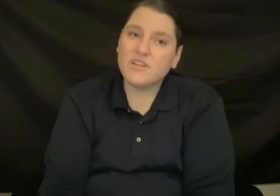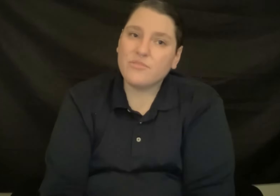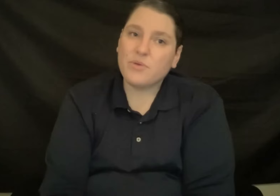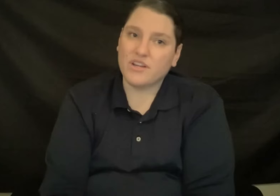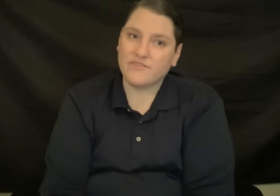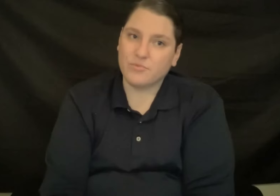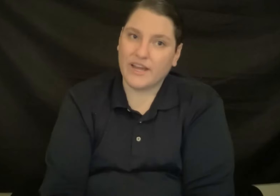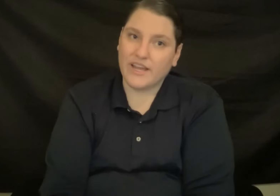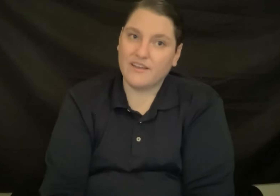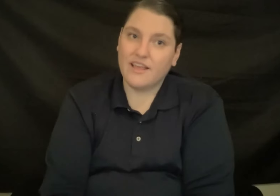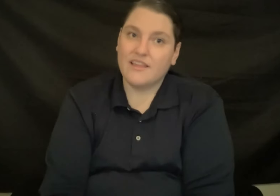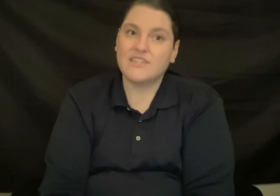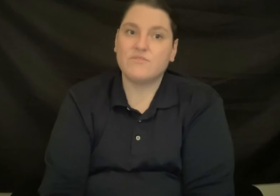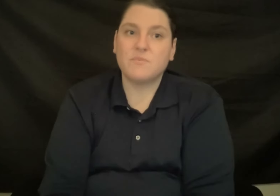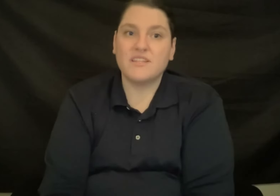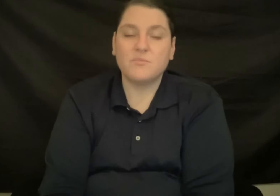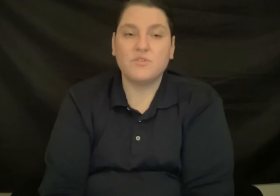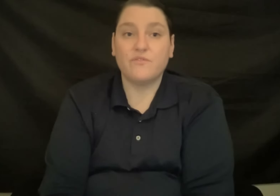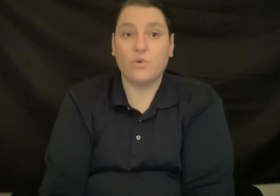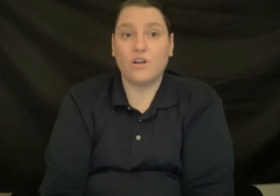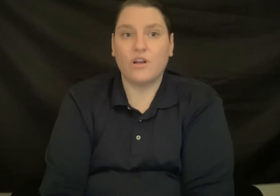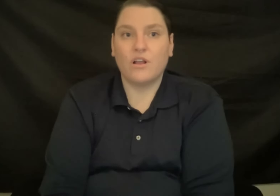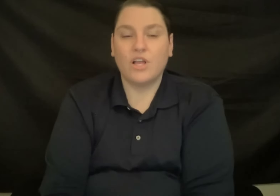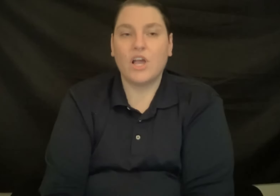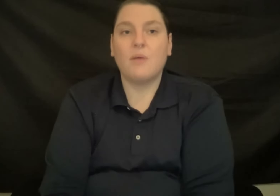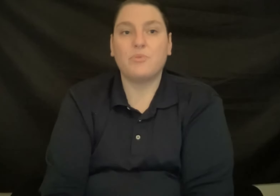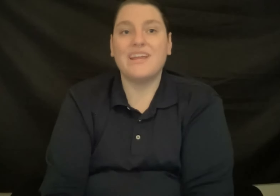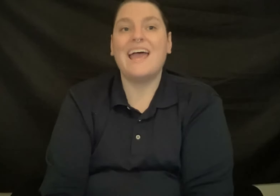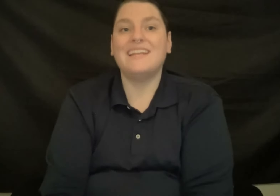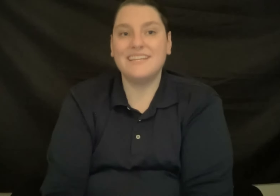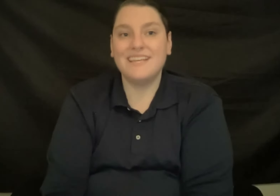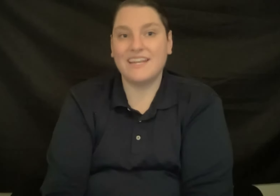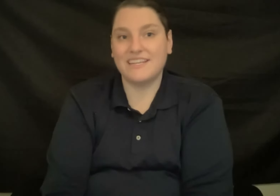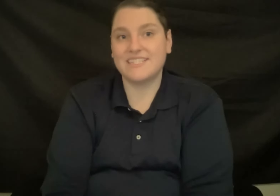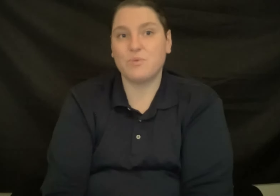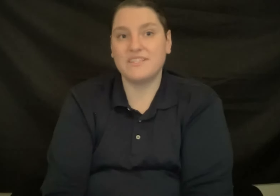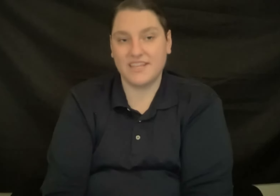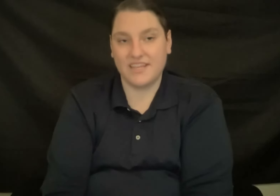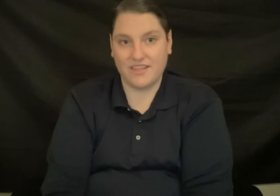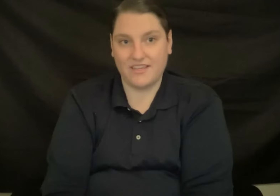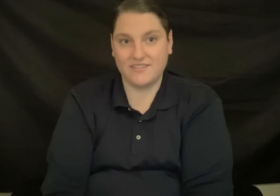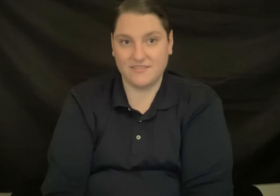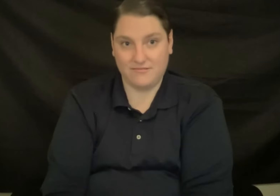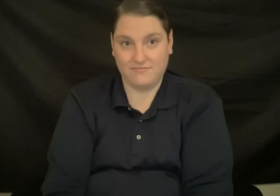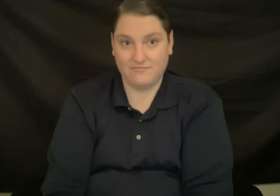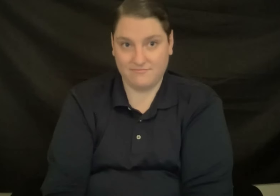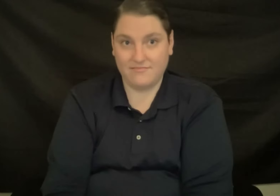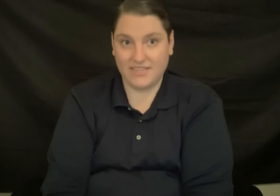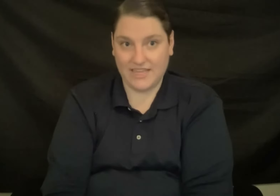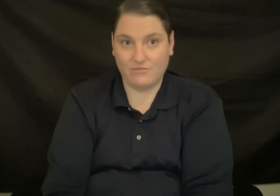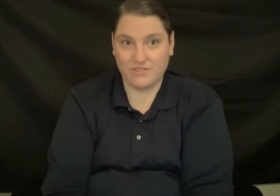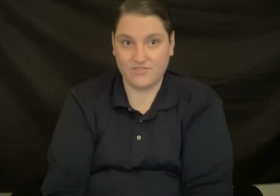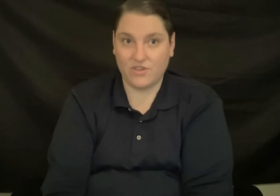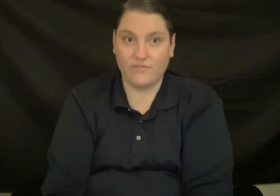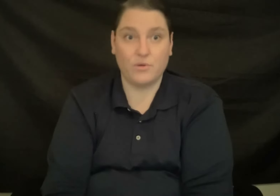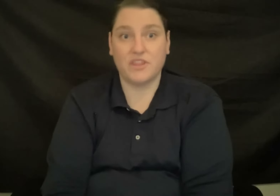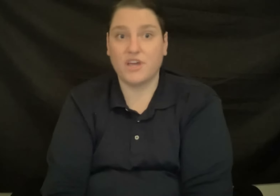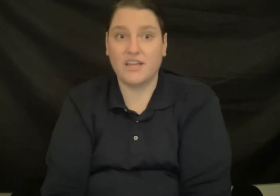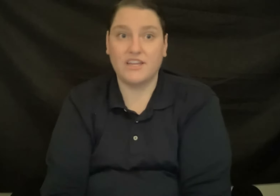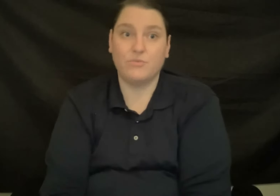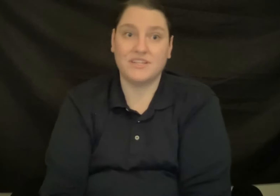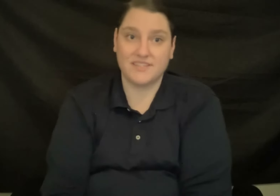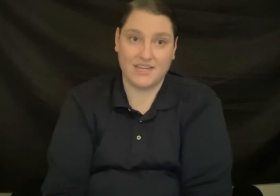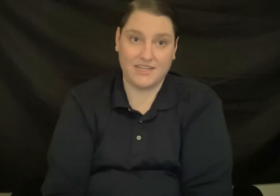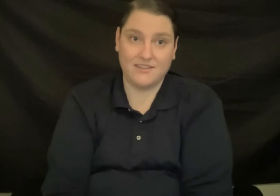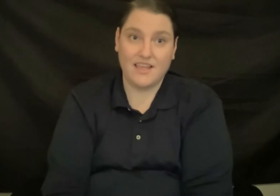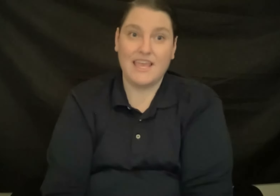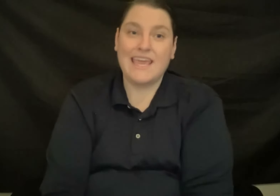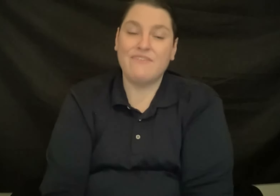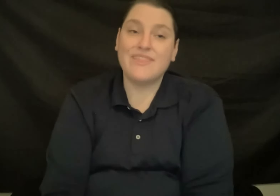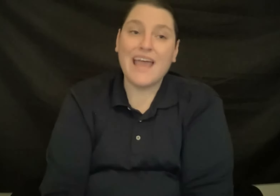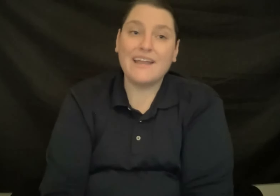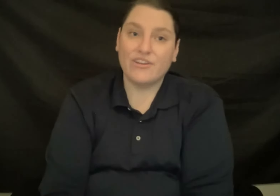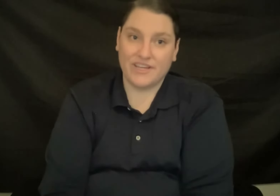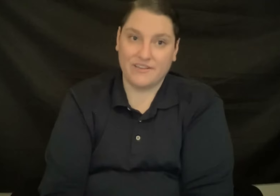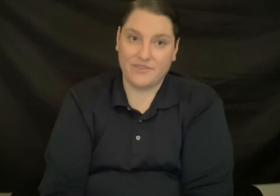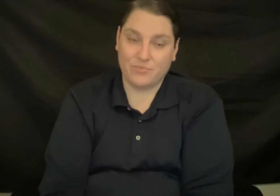And so if a stroke impacts those muscles, they can't speak clearly.